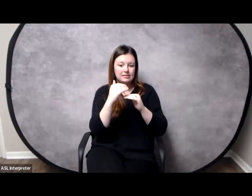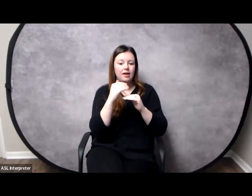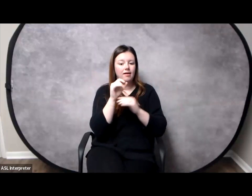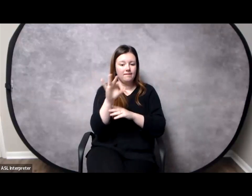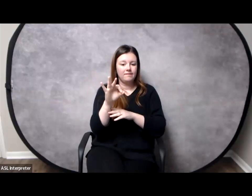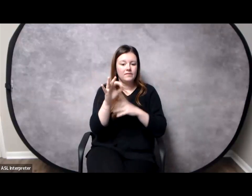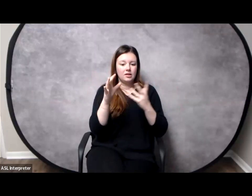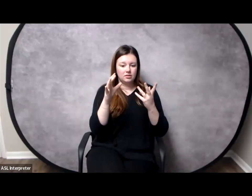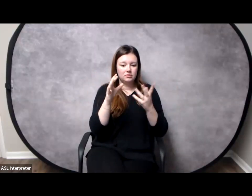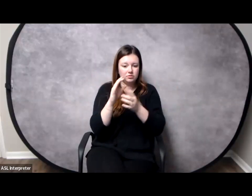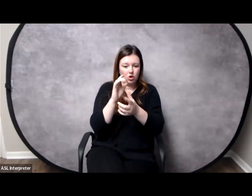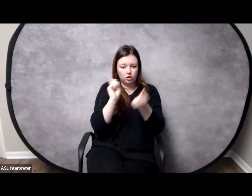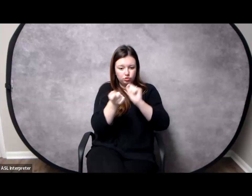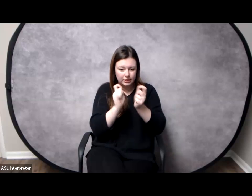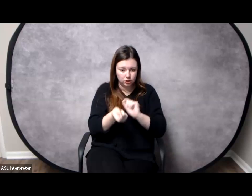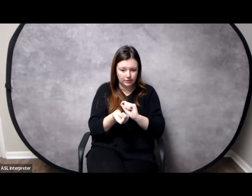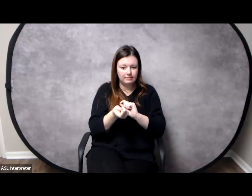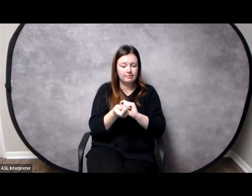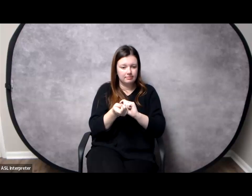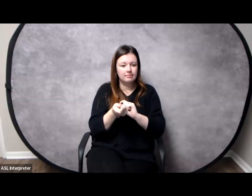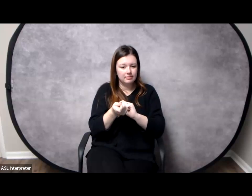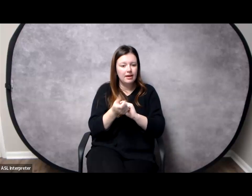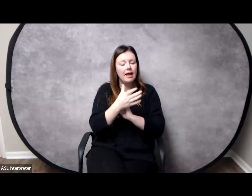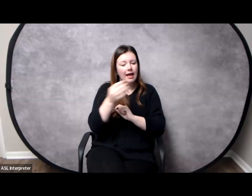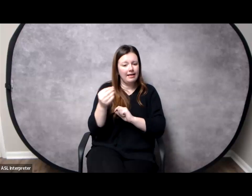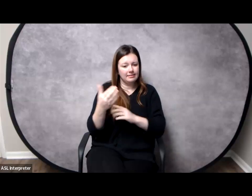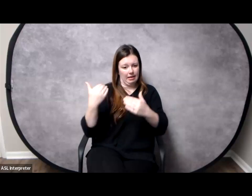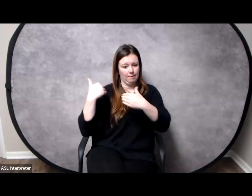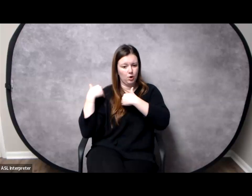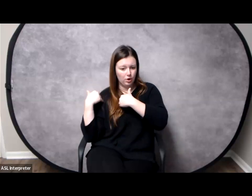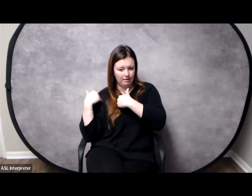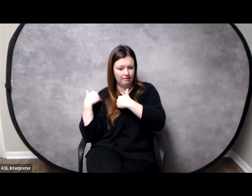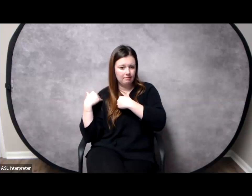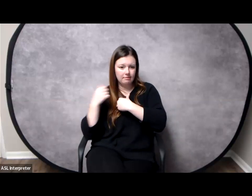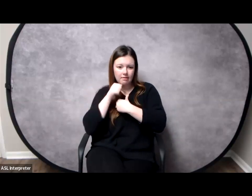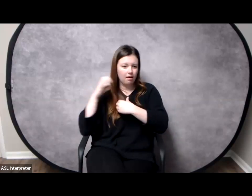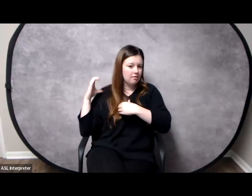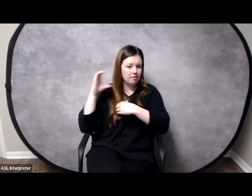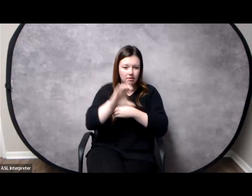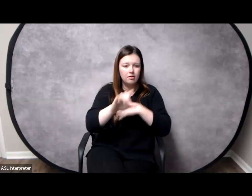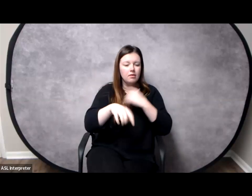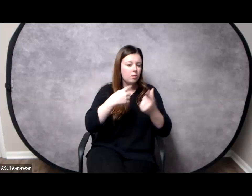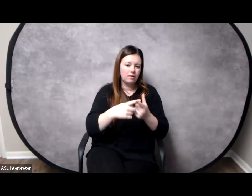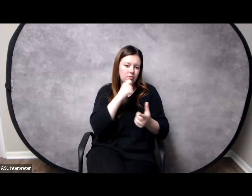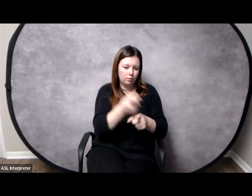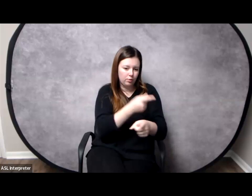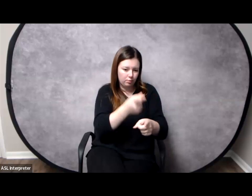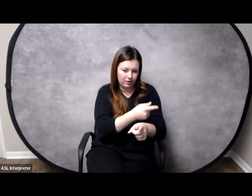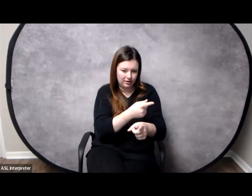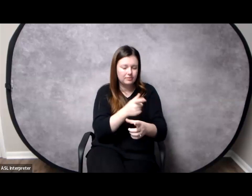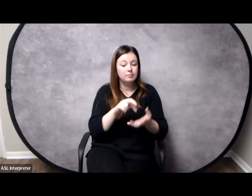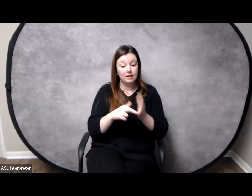financial administrative burdens where appropriate so that those same limitations that exist